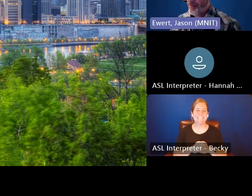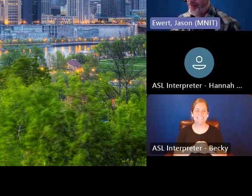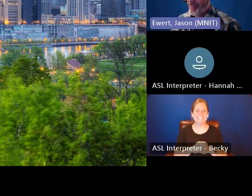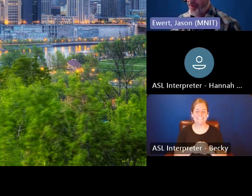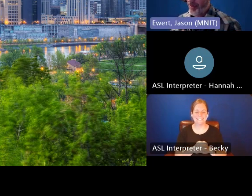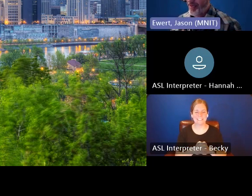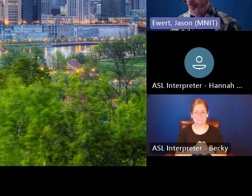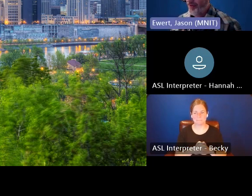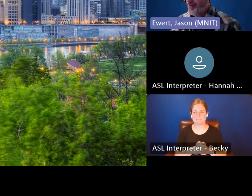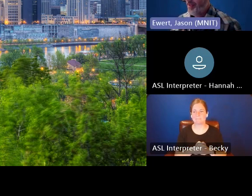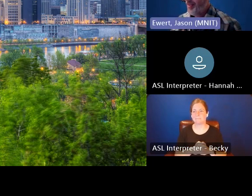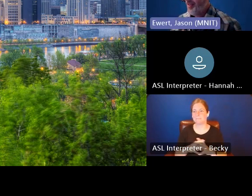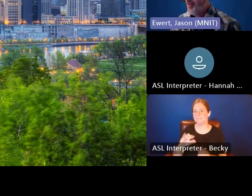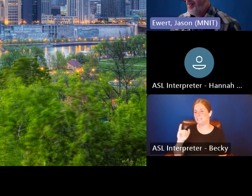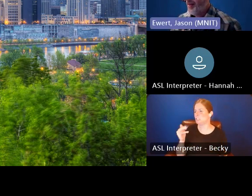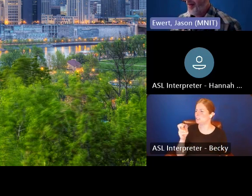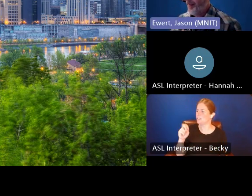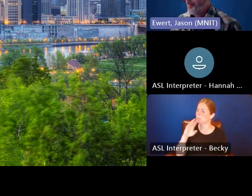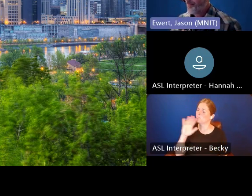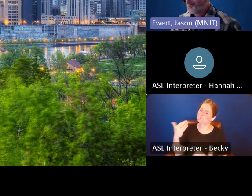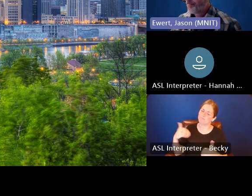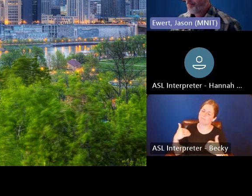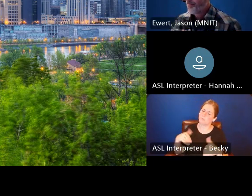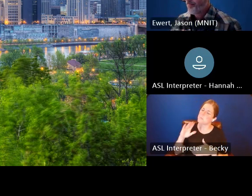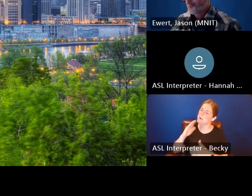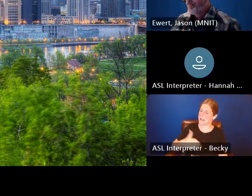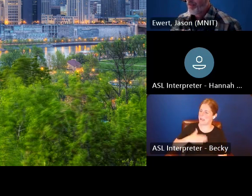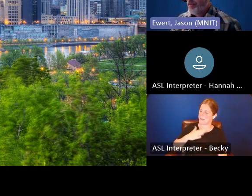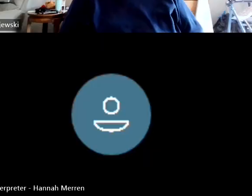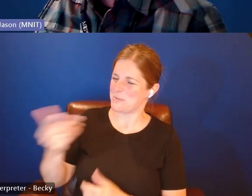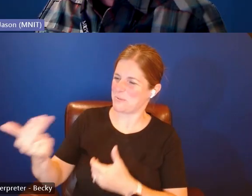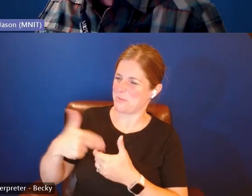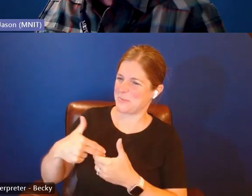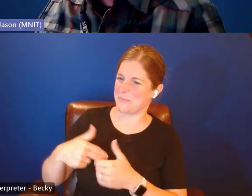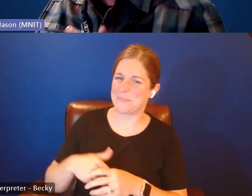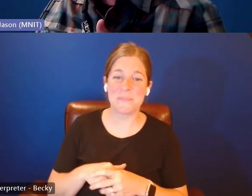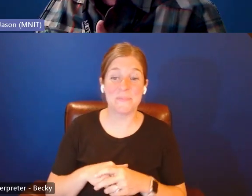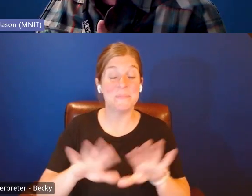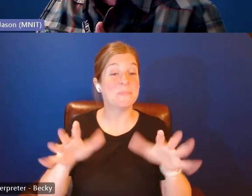Oh, we're really happy to have you. So we're going to talk a little bit about how